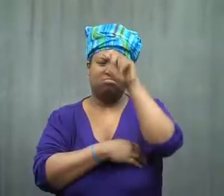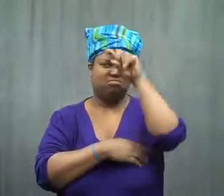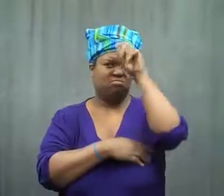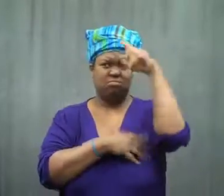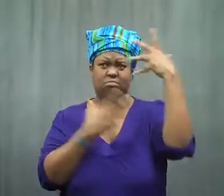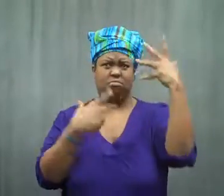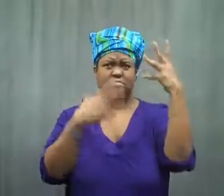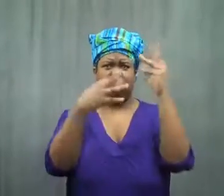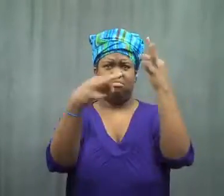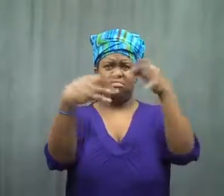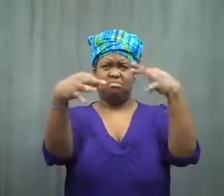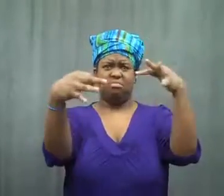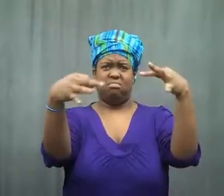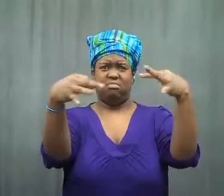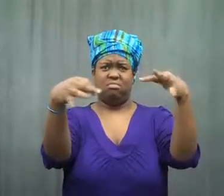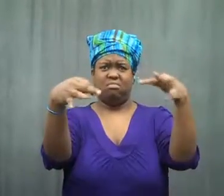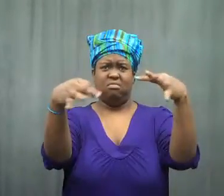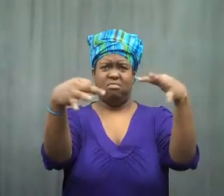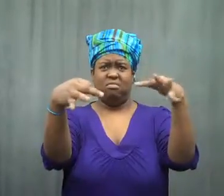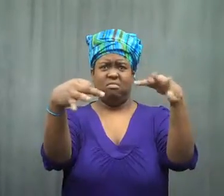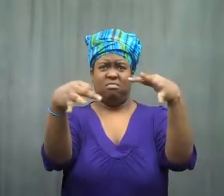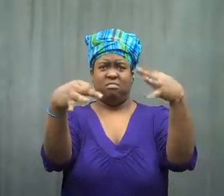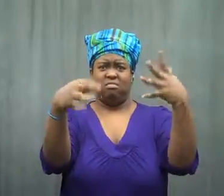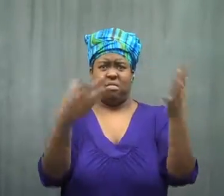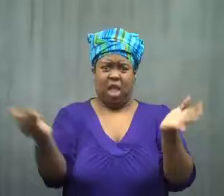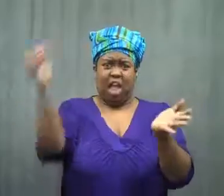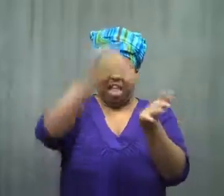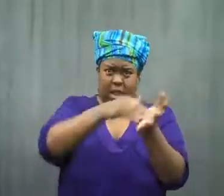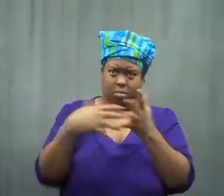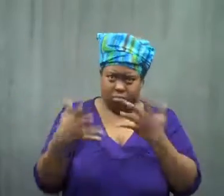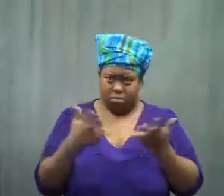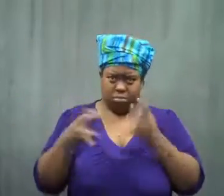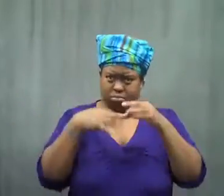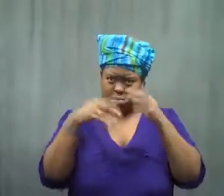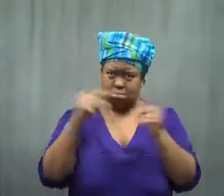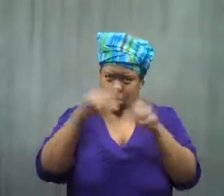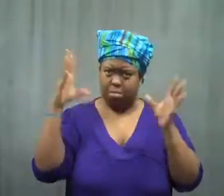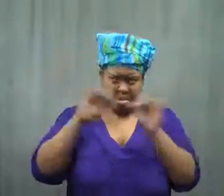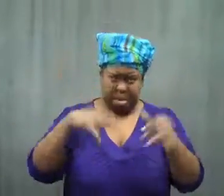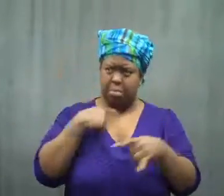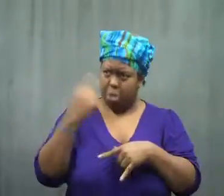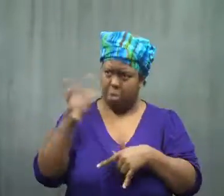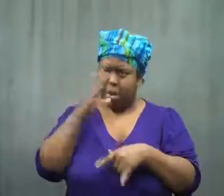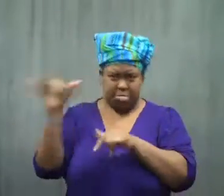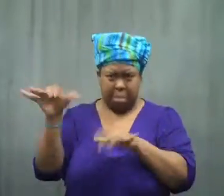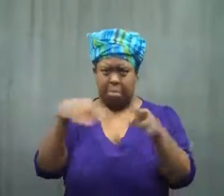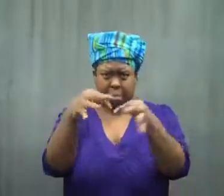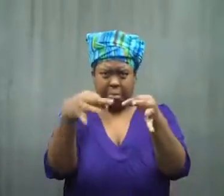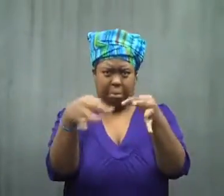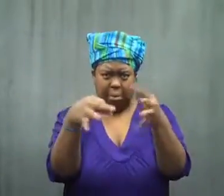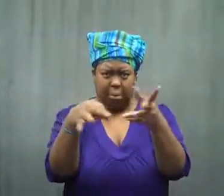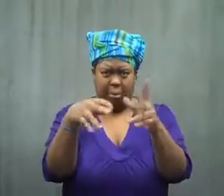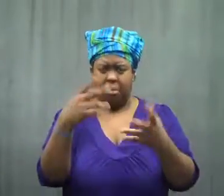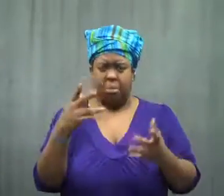I was all puzzled and told him the whole story all over again just like I told Mom.